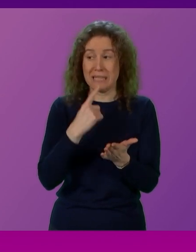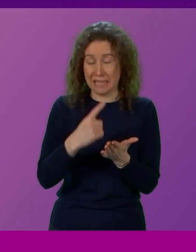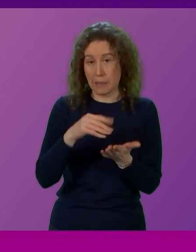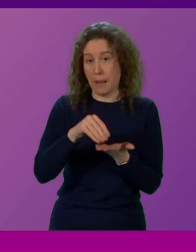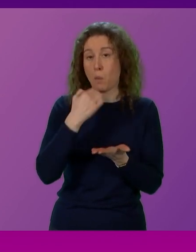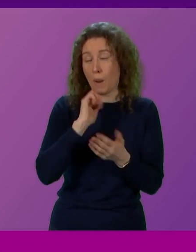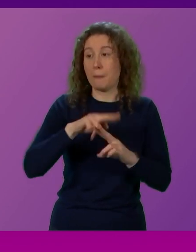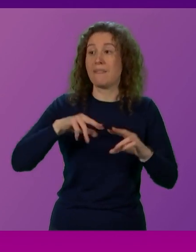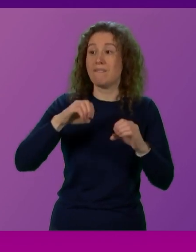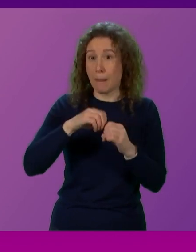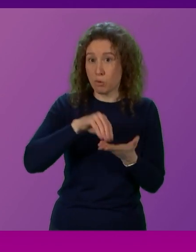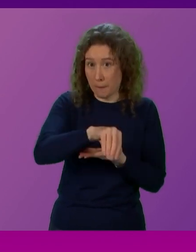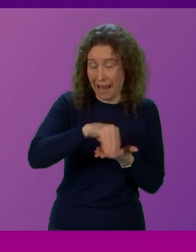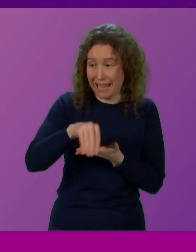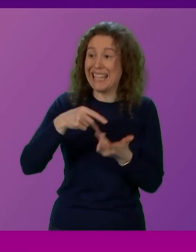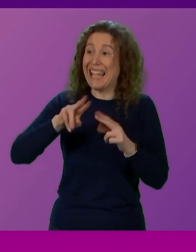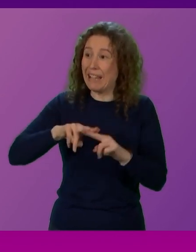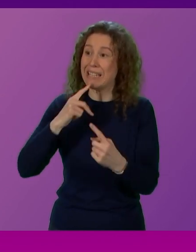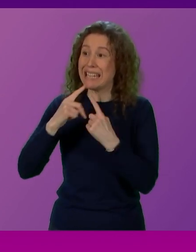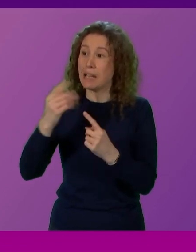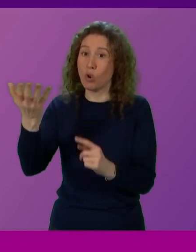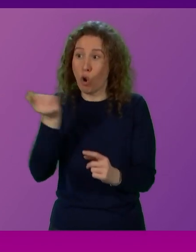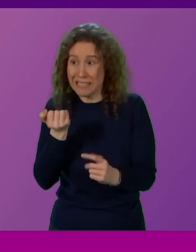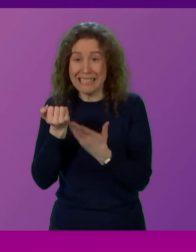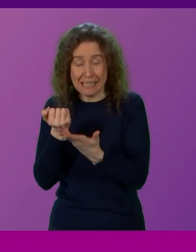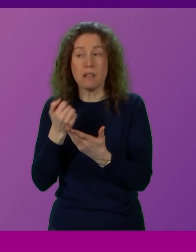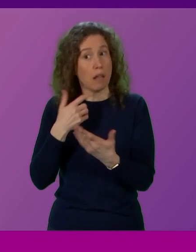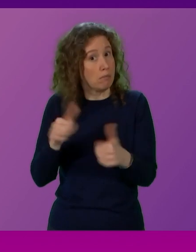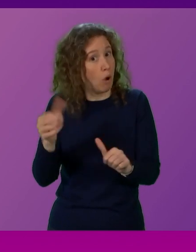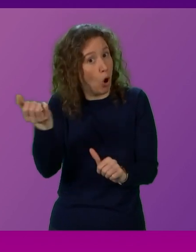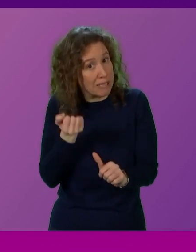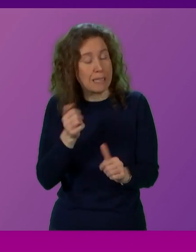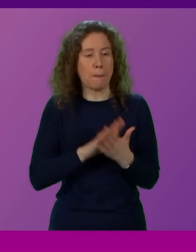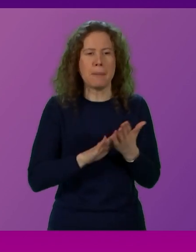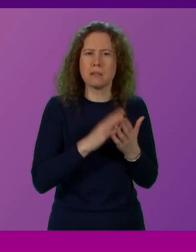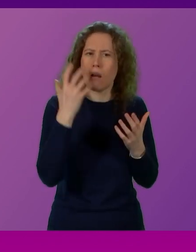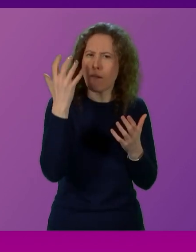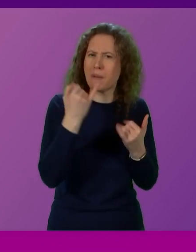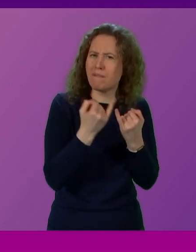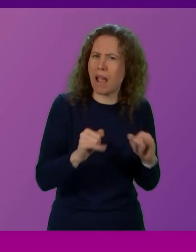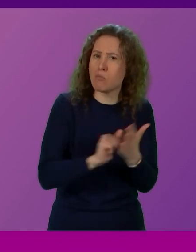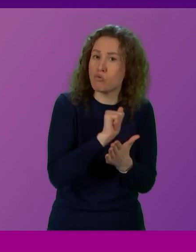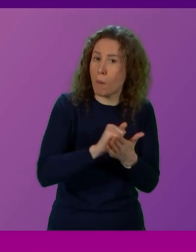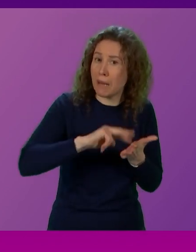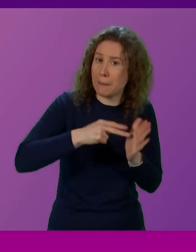if the Government got that data; it did, so I ask the First Minister, has the Government failed to properly plan for the delivery of the payment?